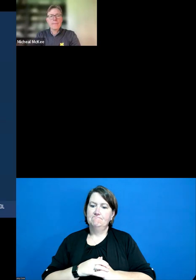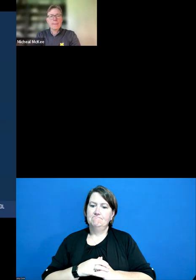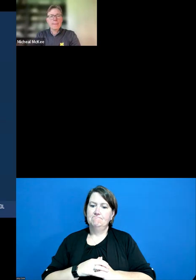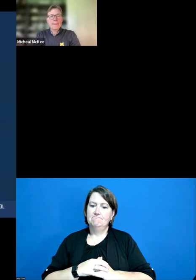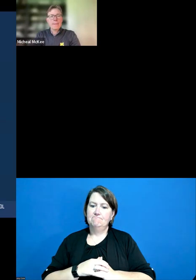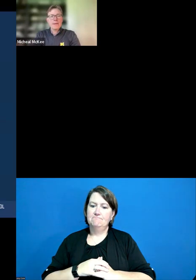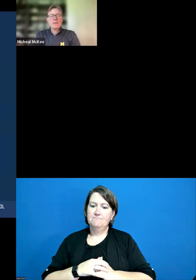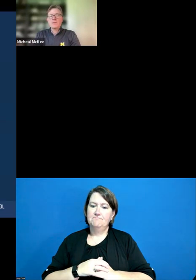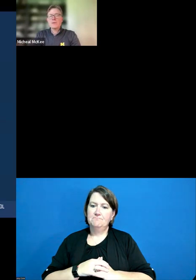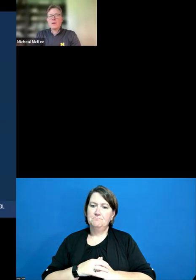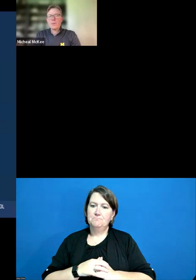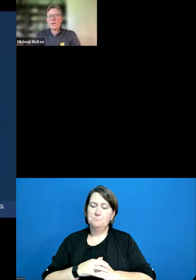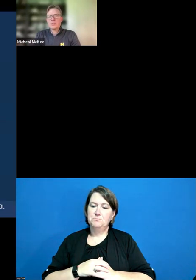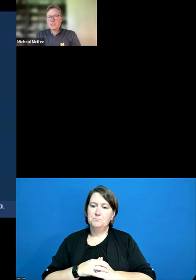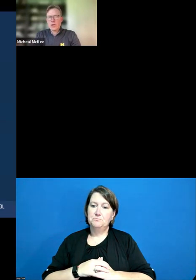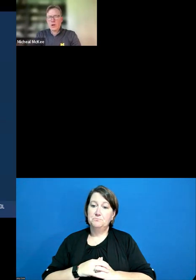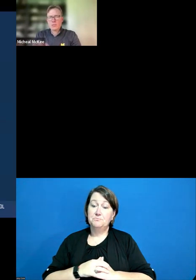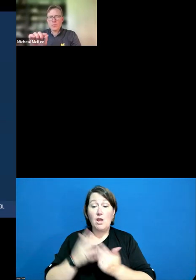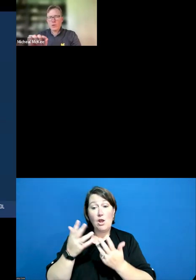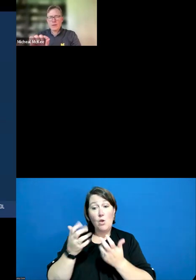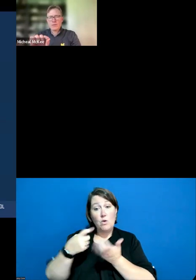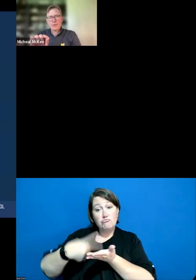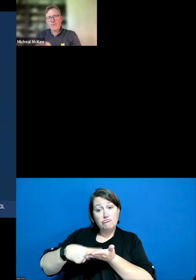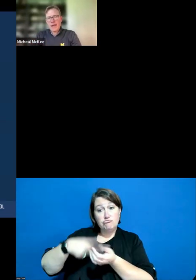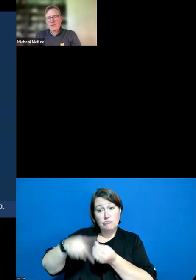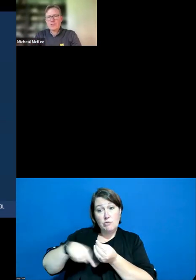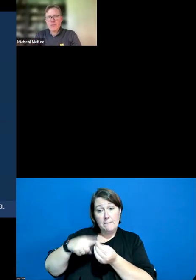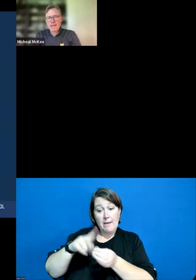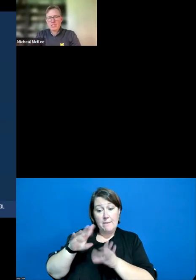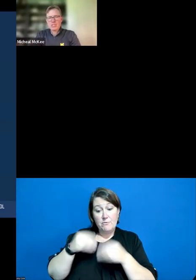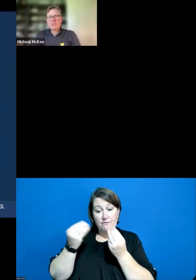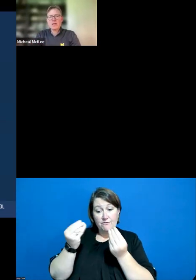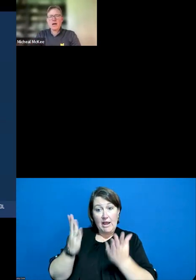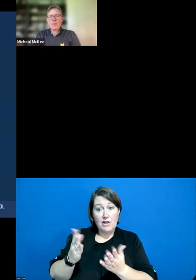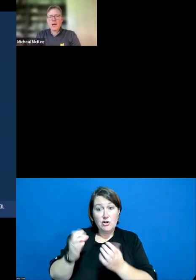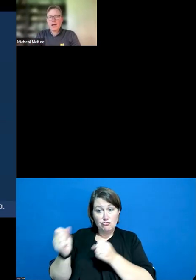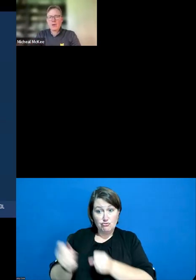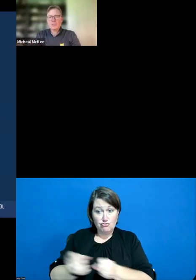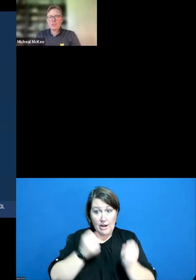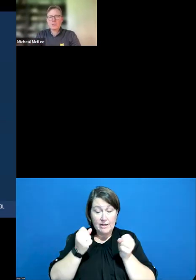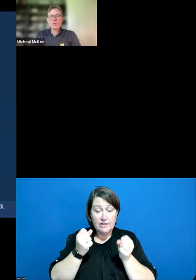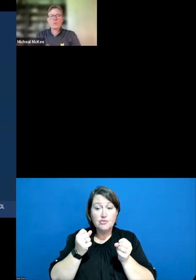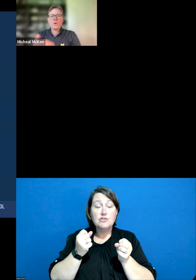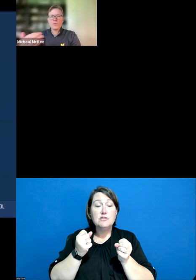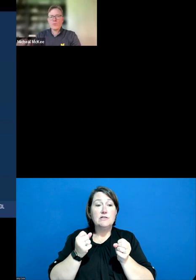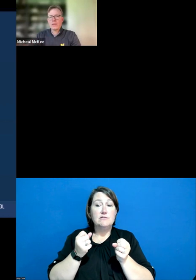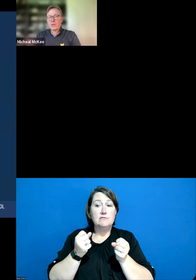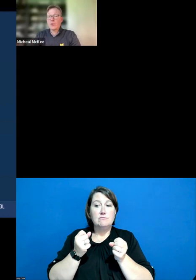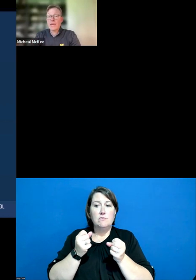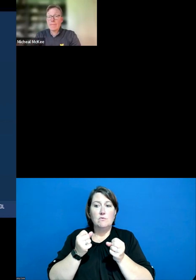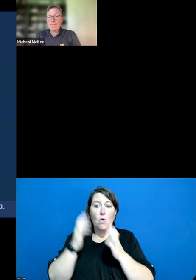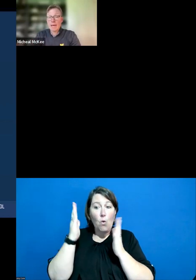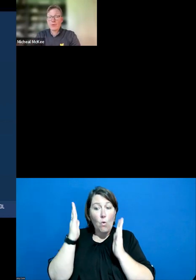So I want to just talk more about the providers strategies, how to hopefully communicate better